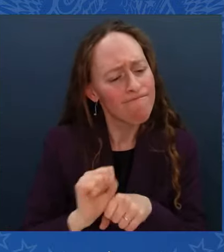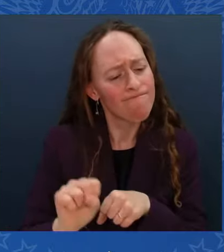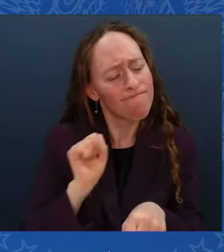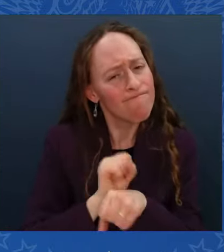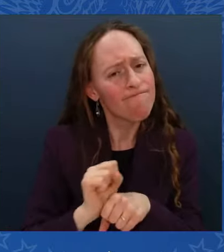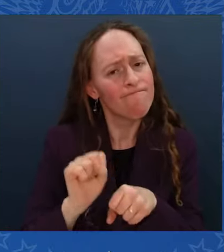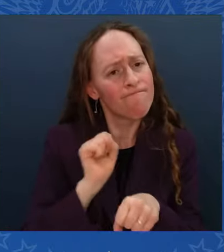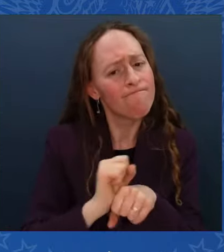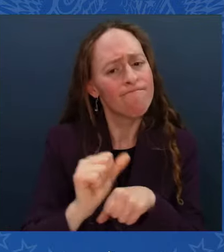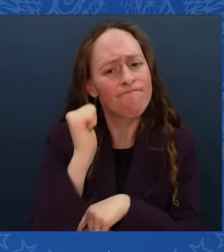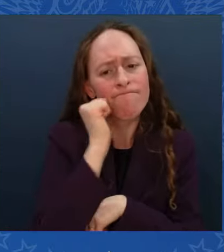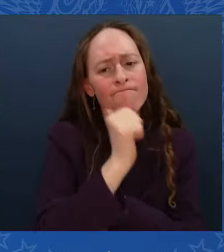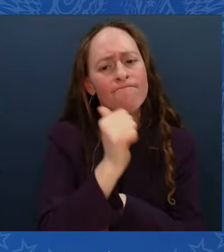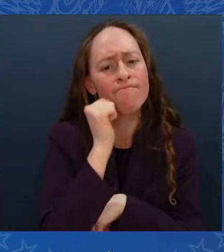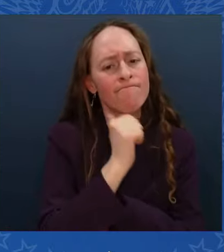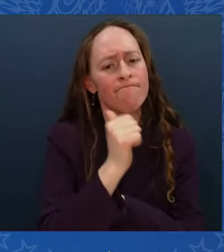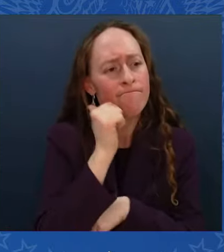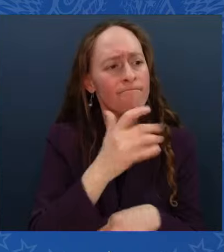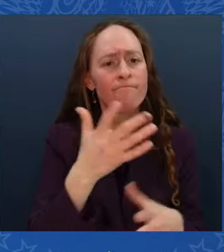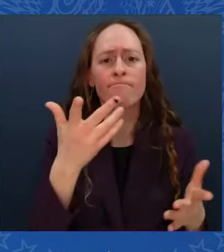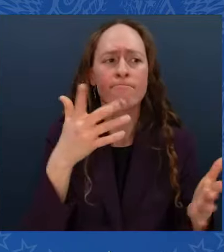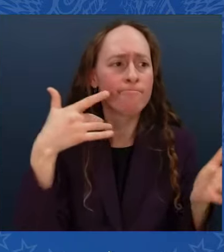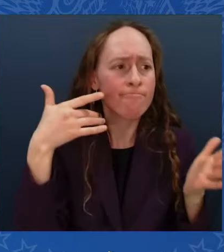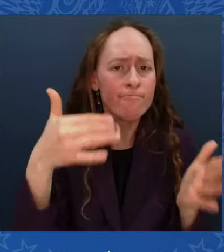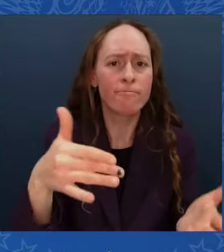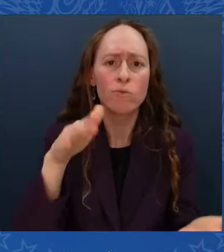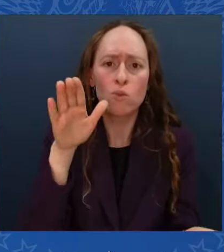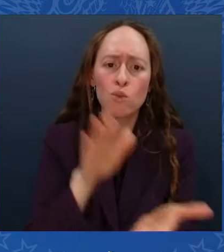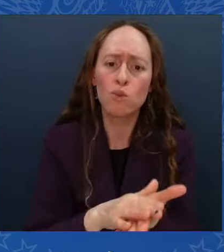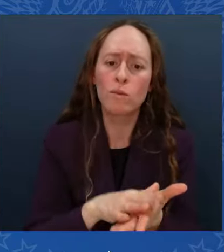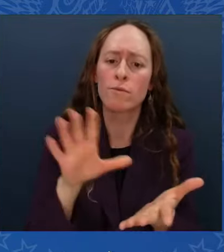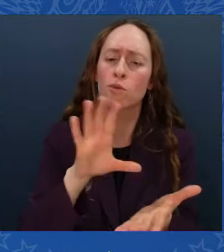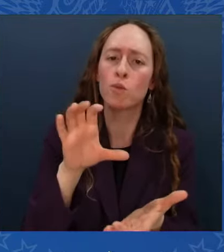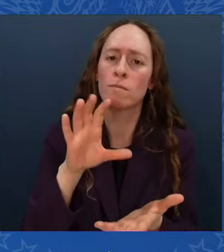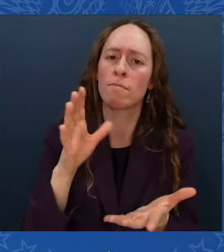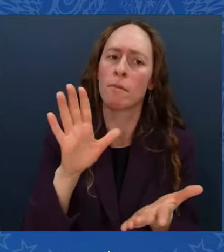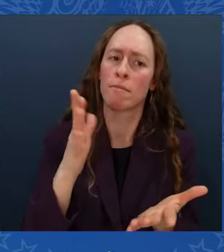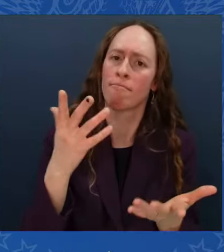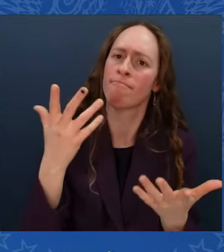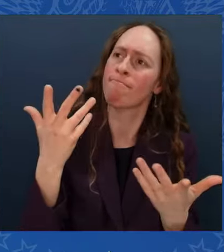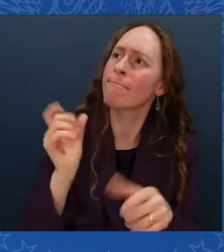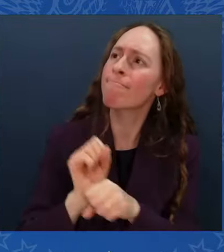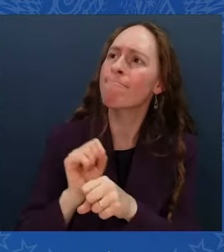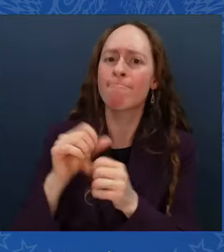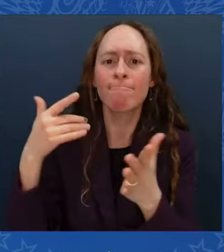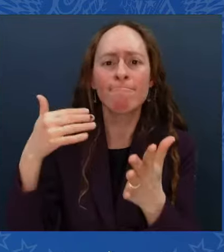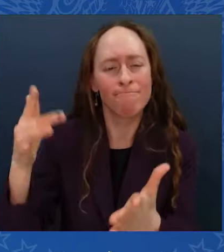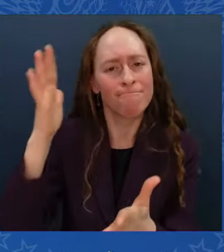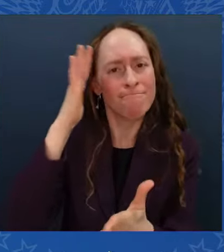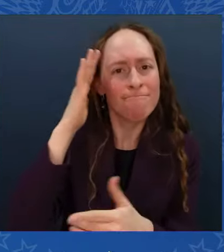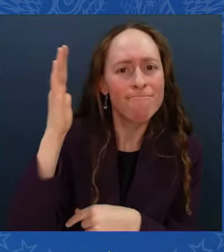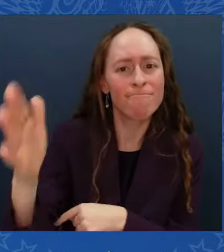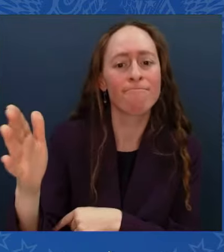and doing as well as you did in school, but you're breaking your neck for people. You're doing it through programs that benefit the society --